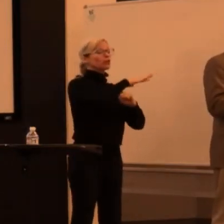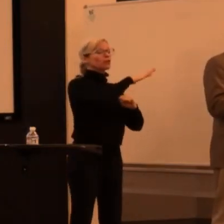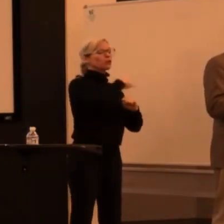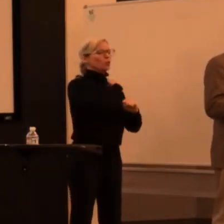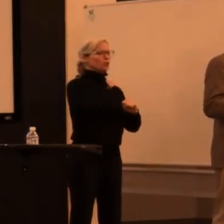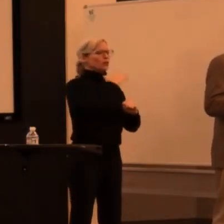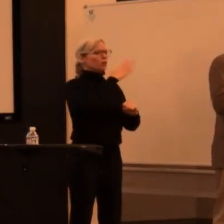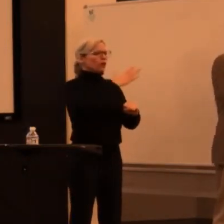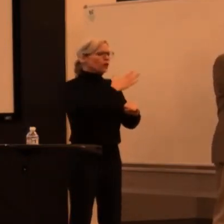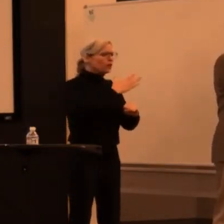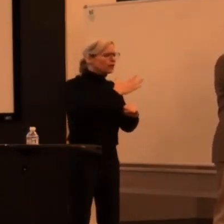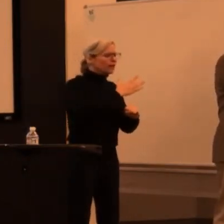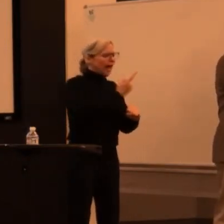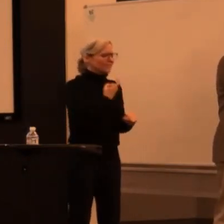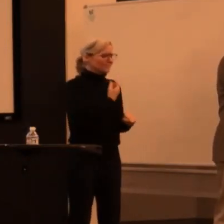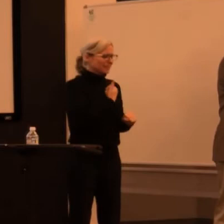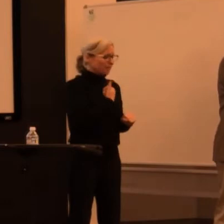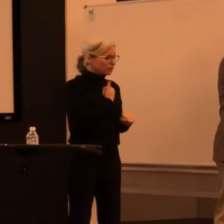that you could charge a customer more for?